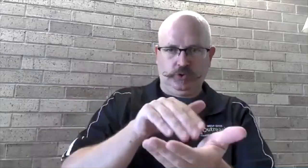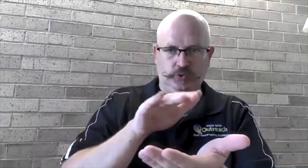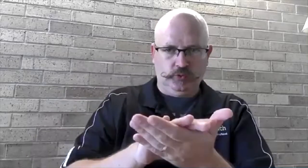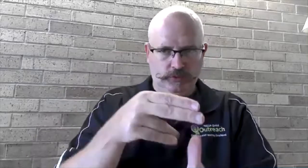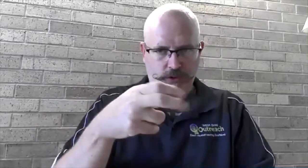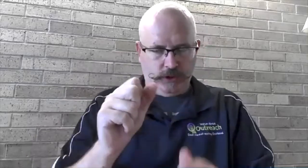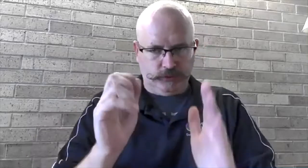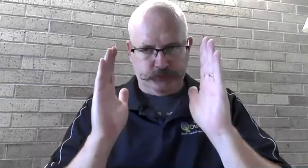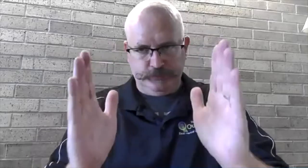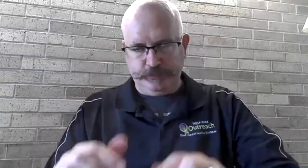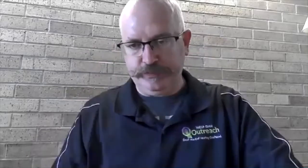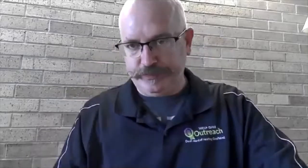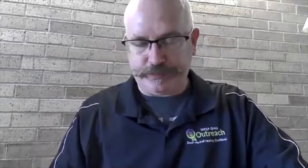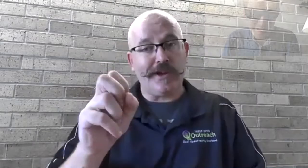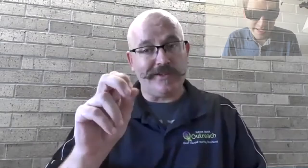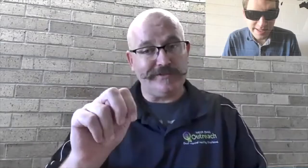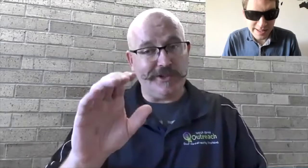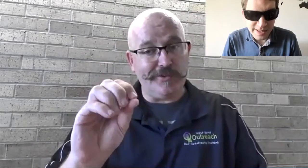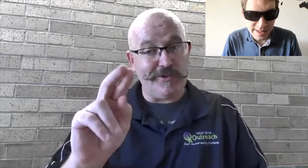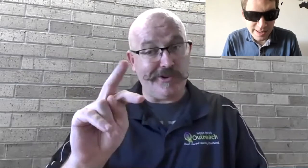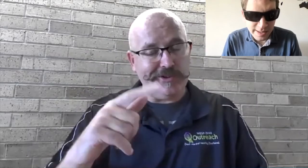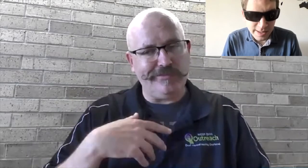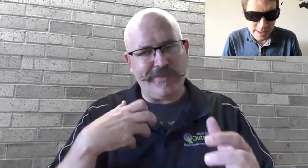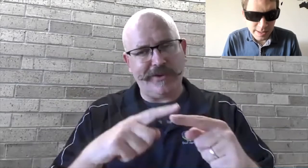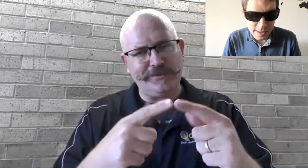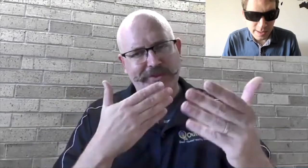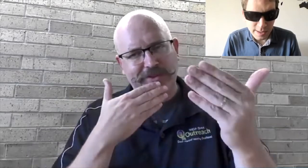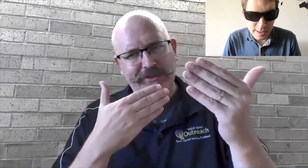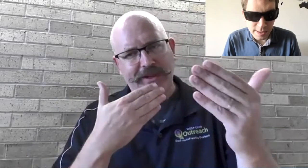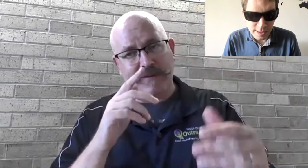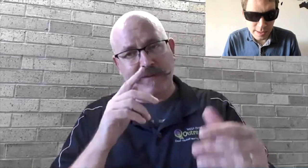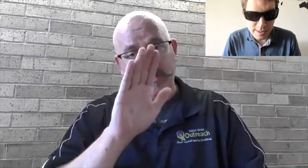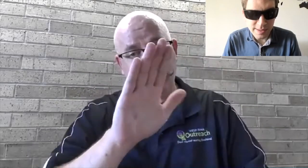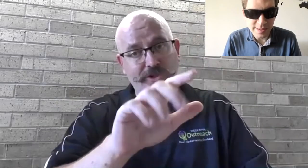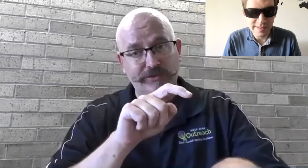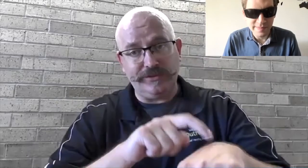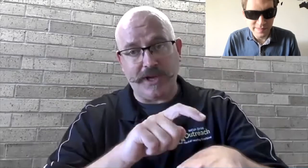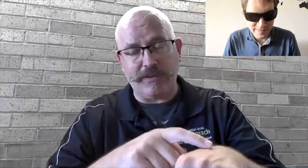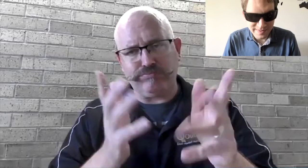better especially for our teachers and our students in the schools.